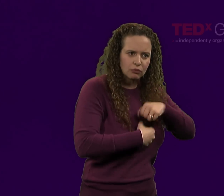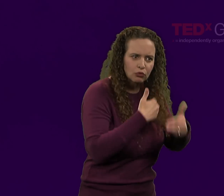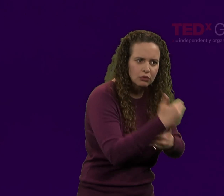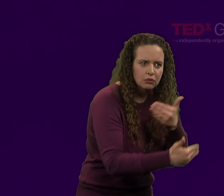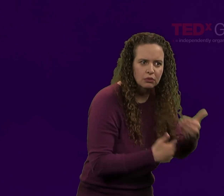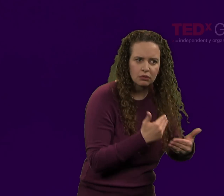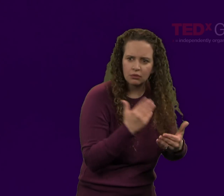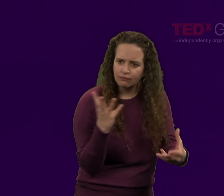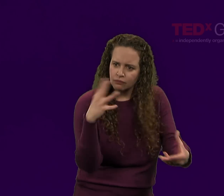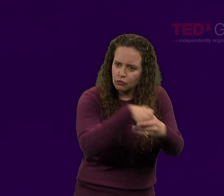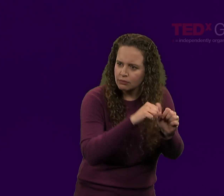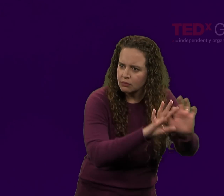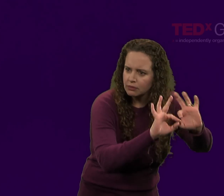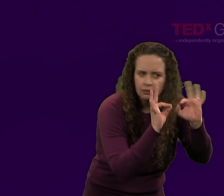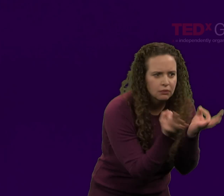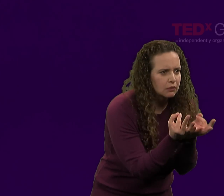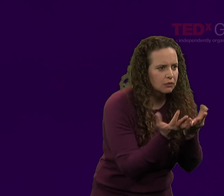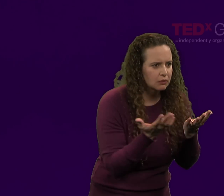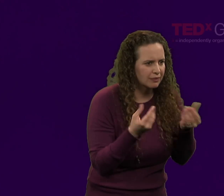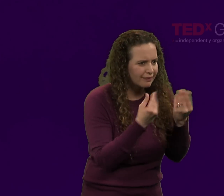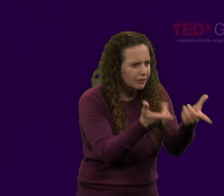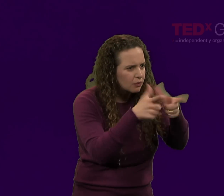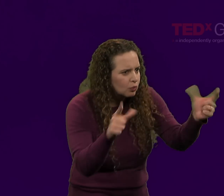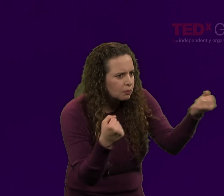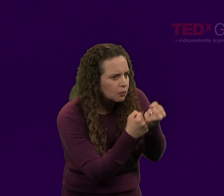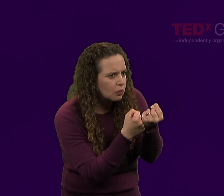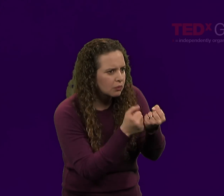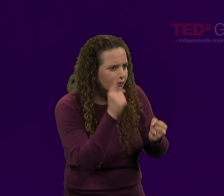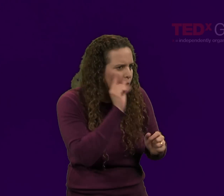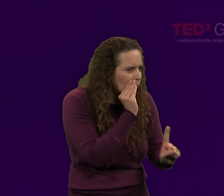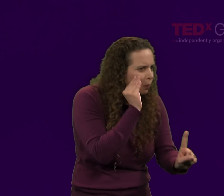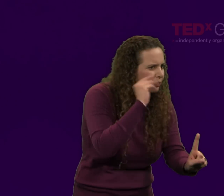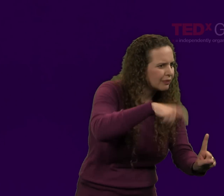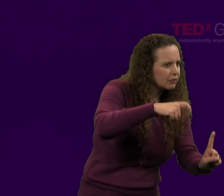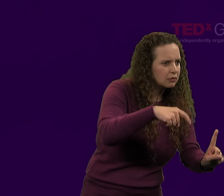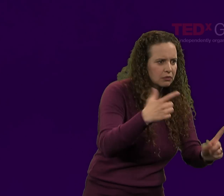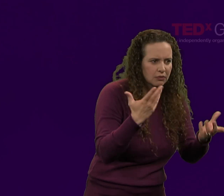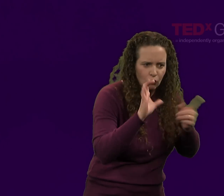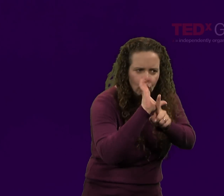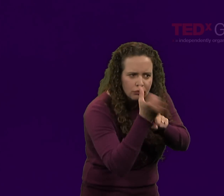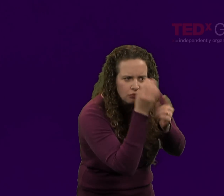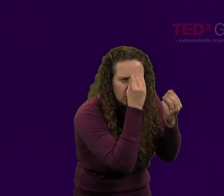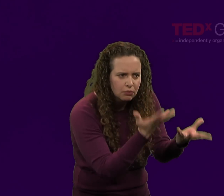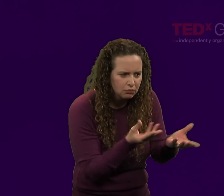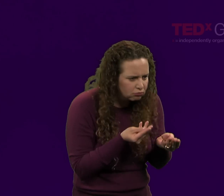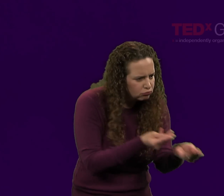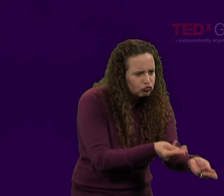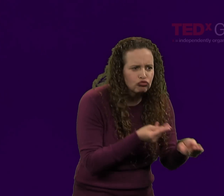with a recently-diagnosed deaf child would get support they need in their home environment, would have access to cultural information.